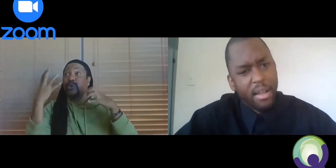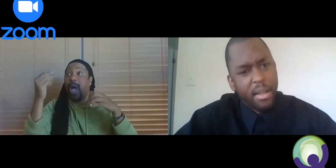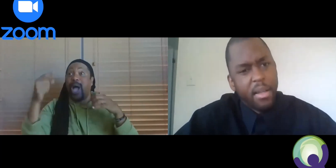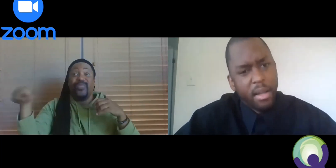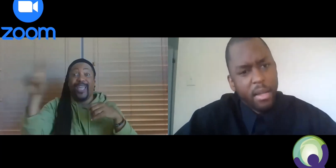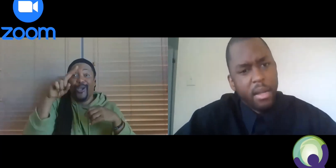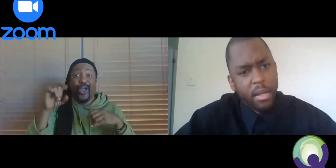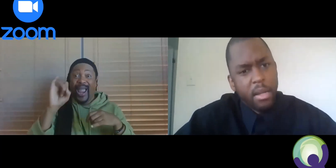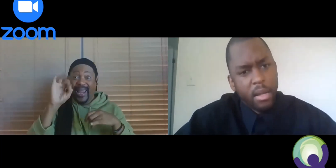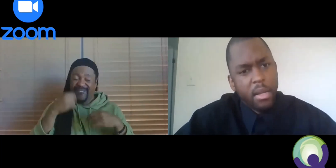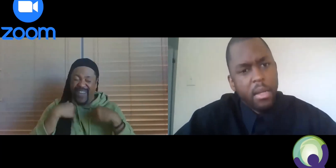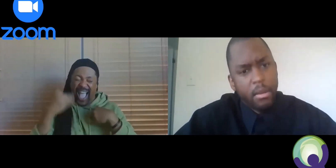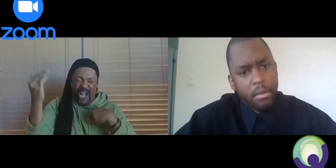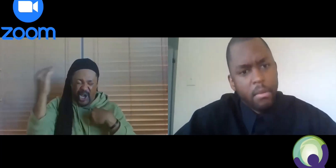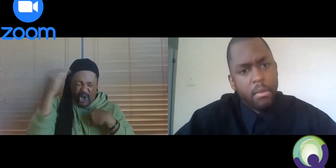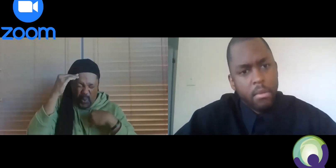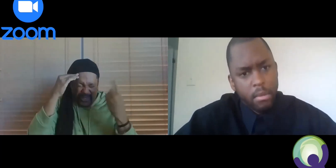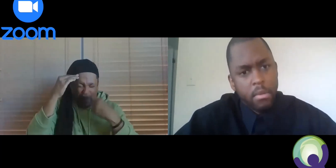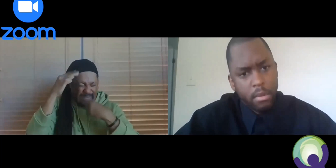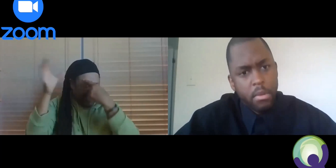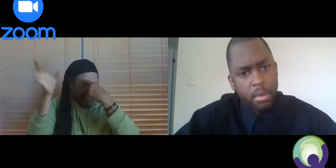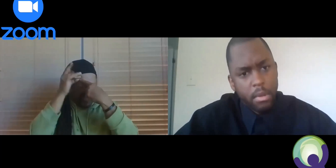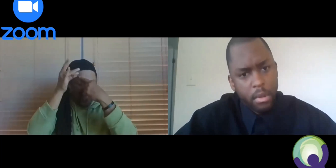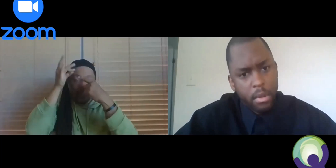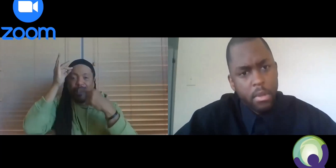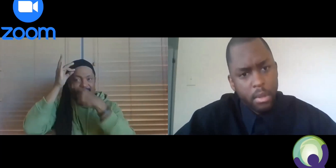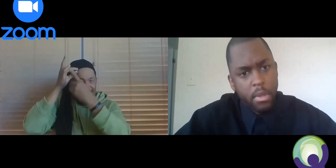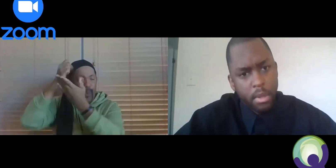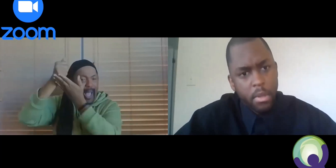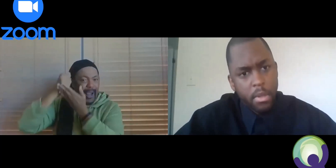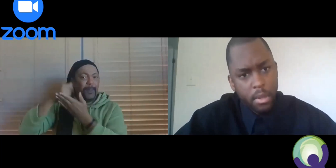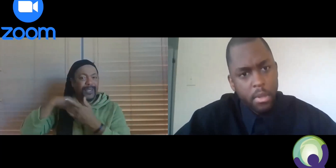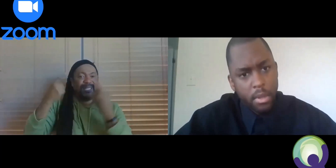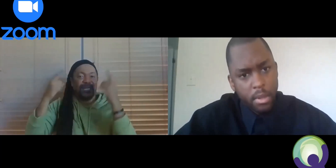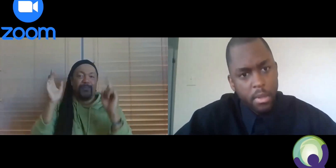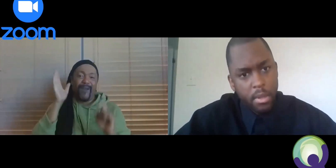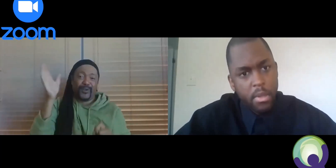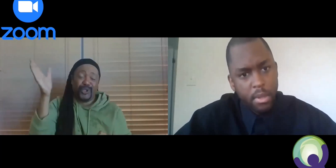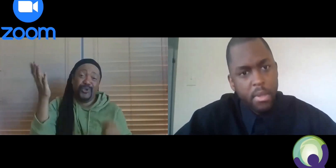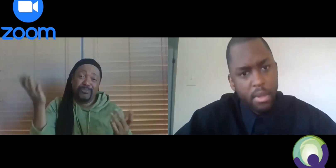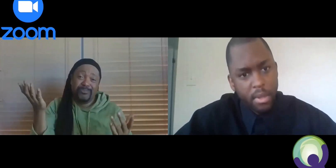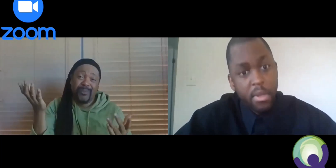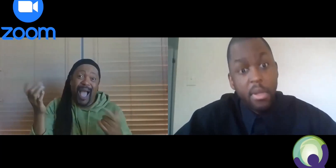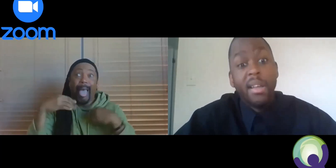No matter what I do out there, if I know something, it will help me succeed in my future.